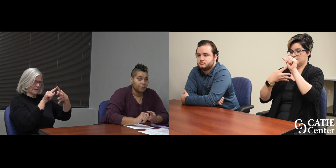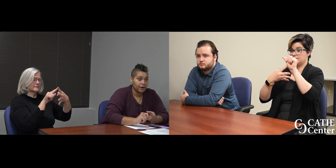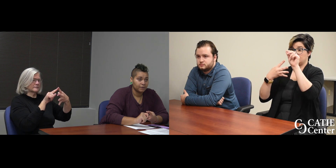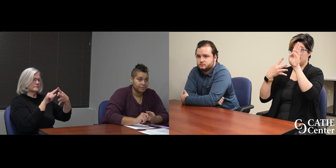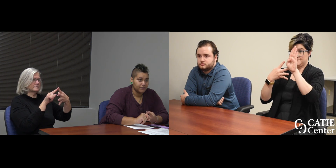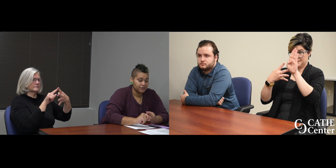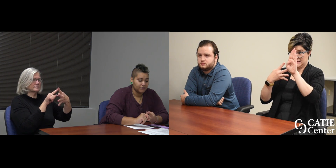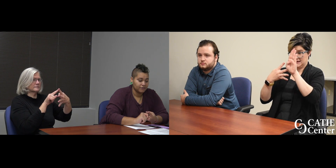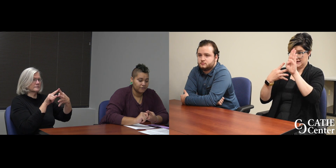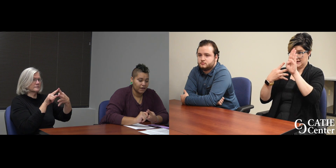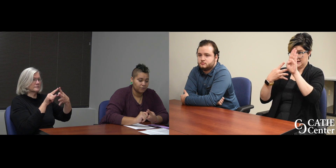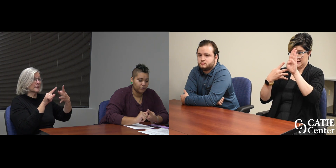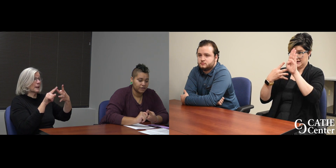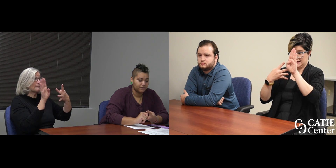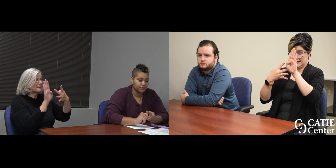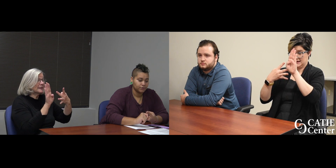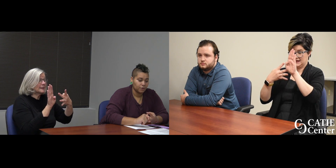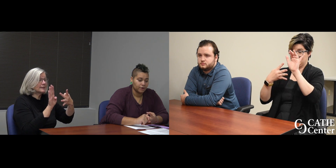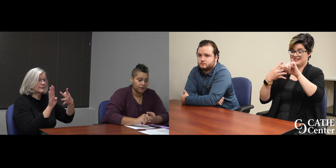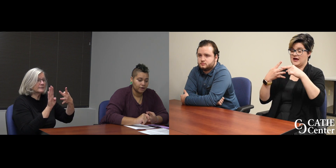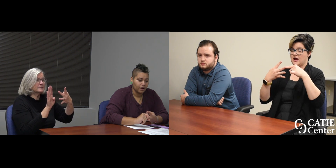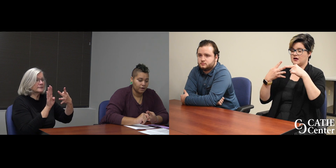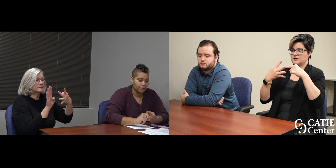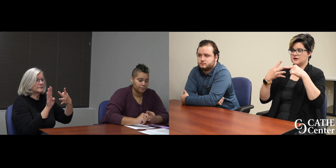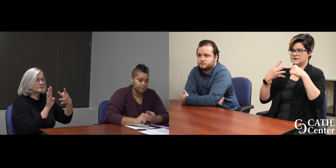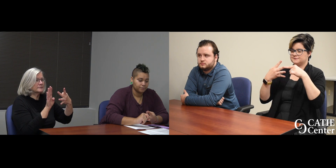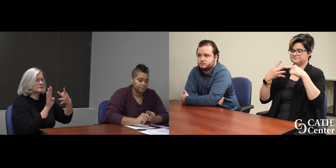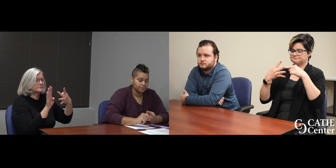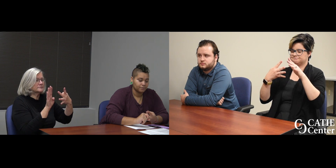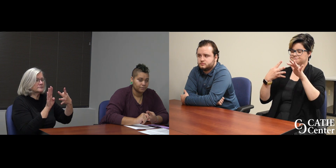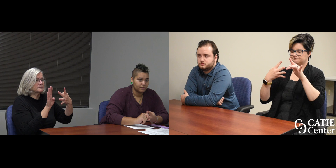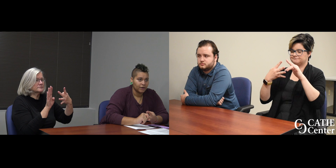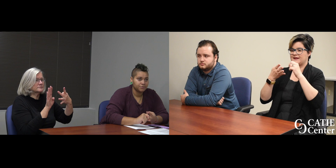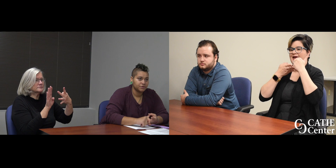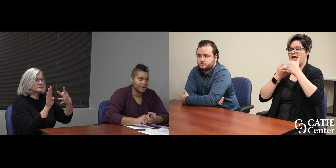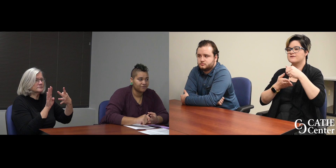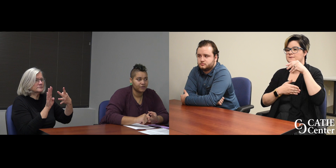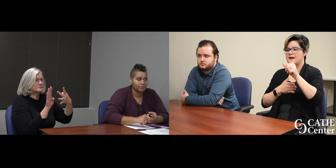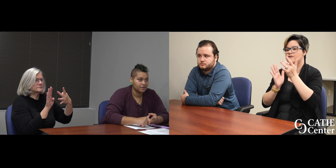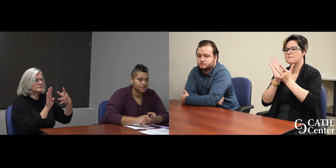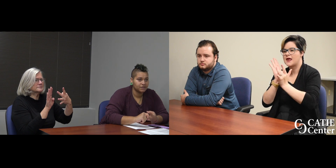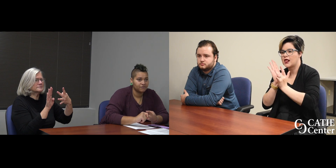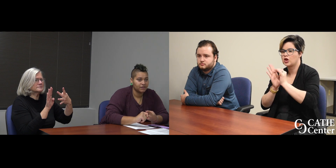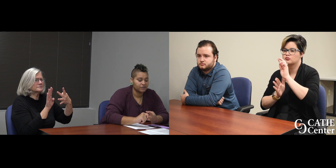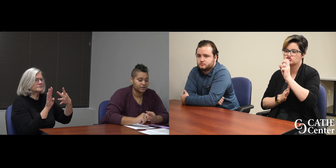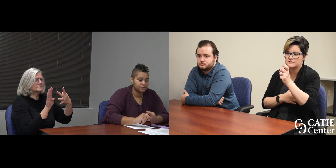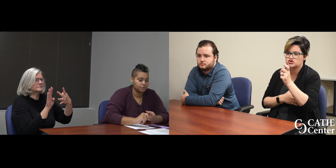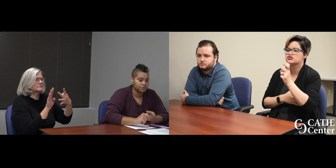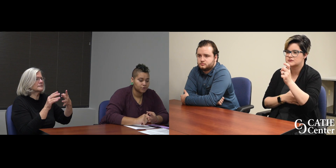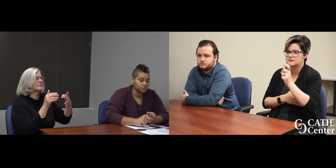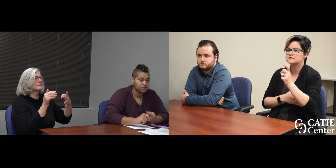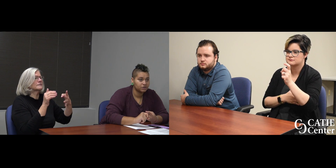Part B, that helps you to pay for your medicine if the doctor gives you a prescription